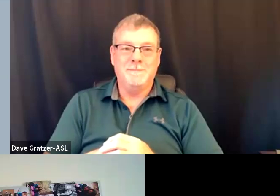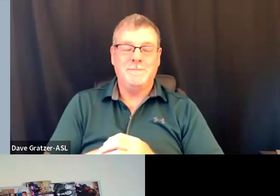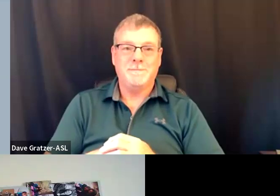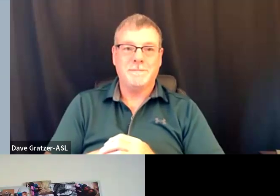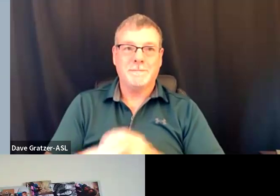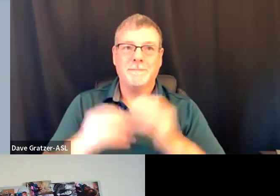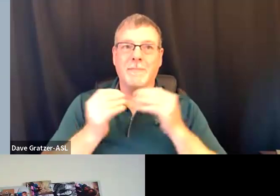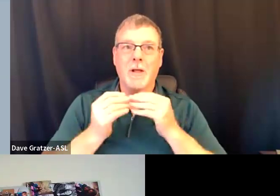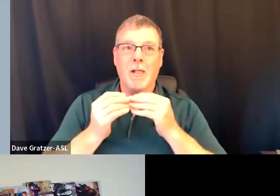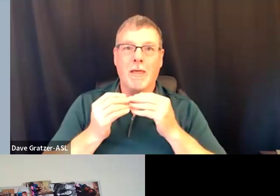I scrolled past. Okay.